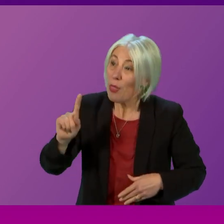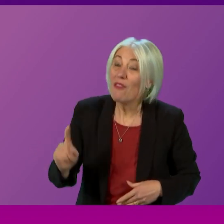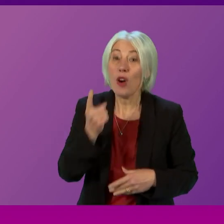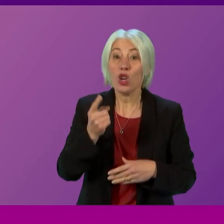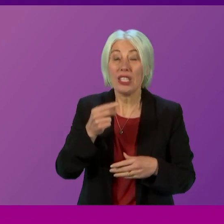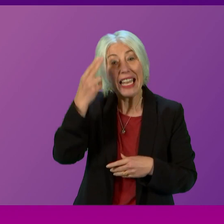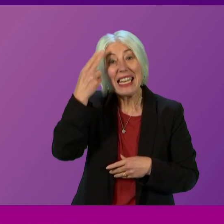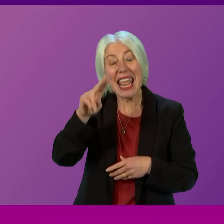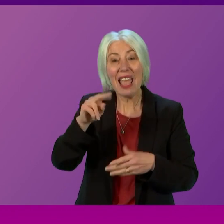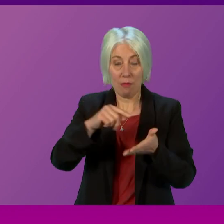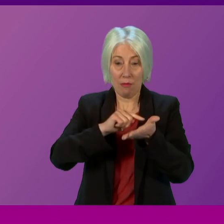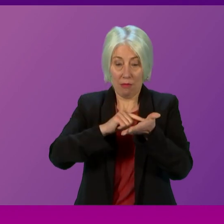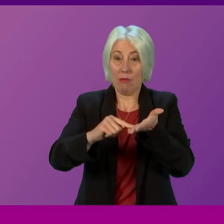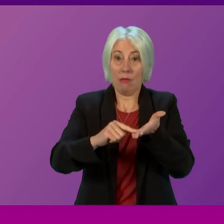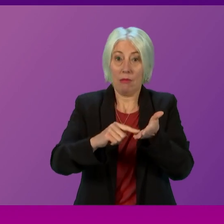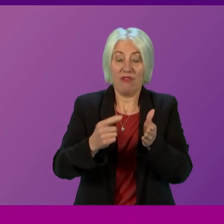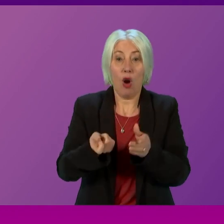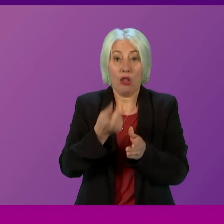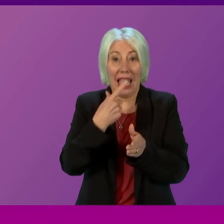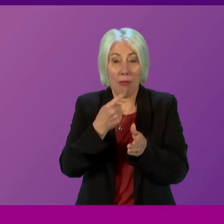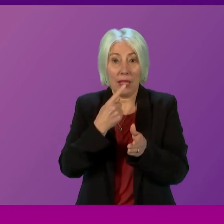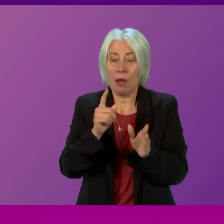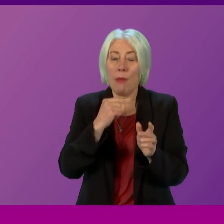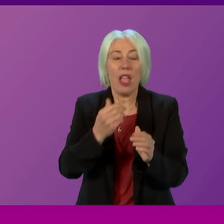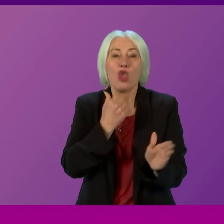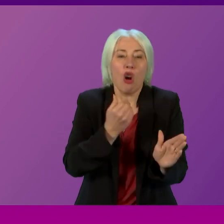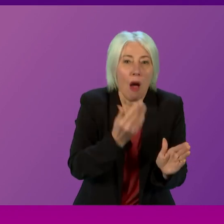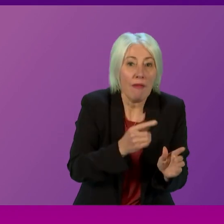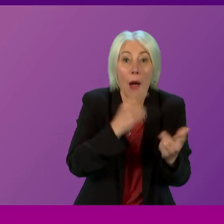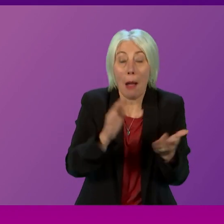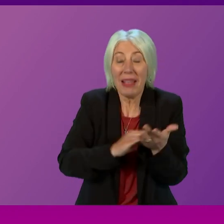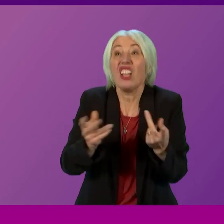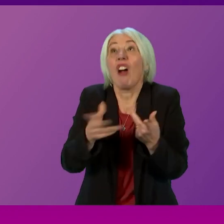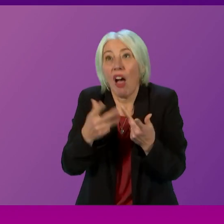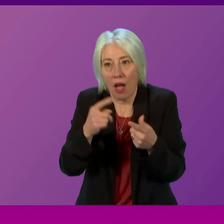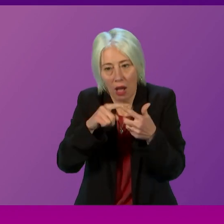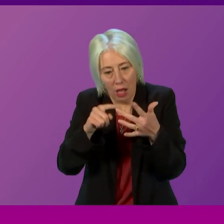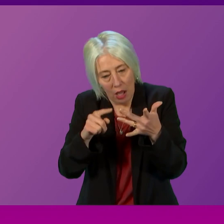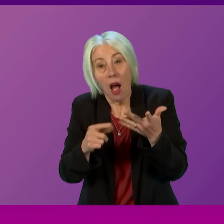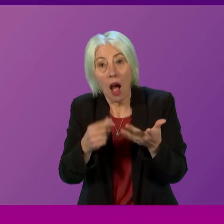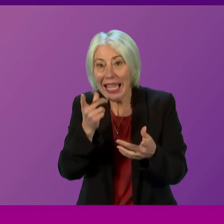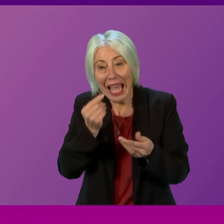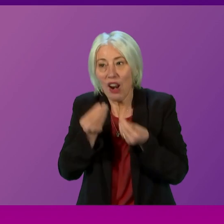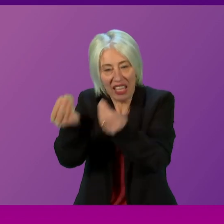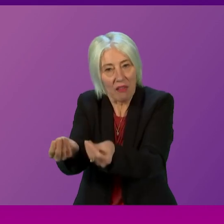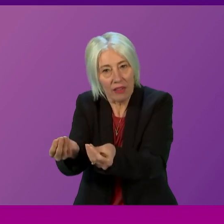for any condition might be in shortage, there are alternatives. Part of the purpose of the supply